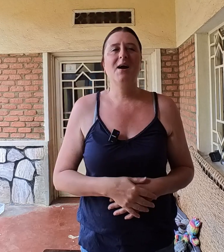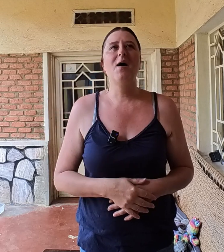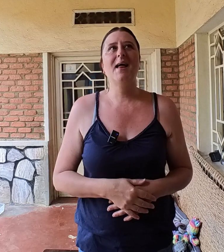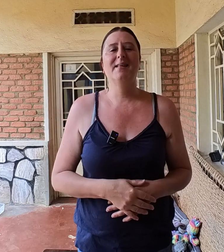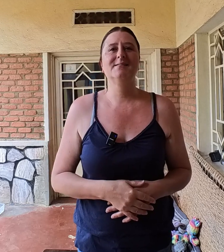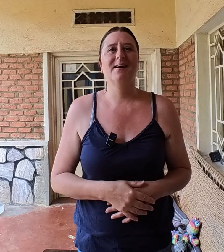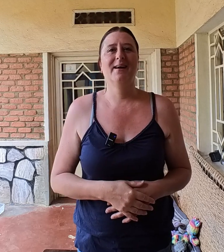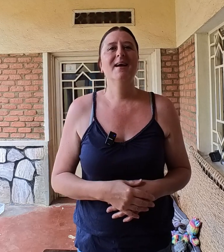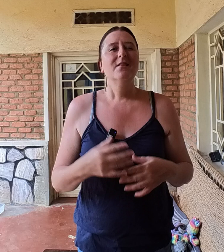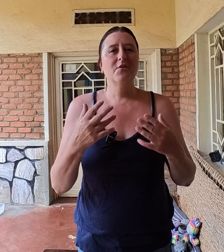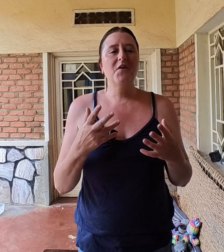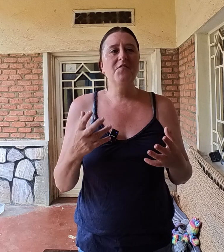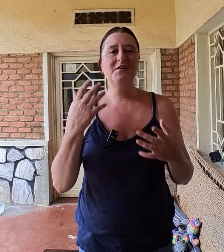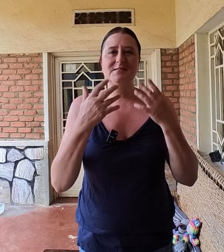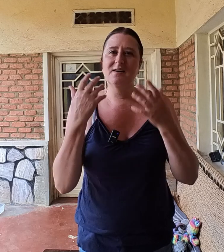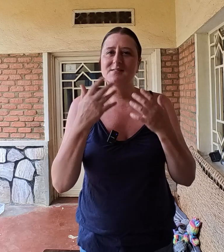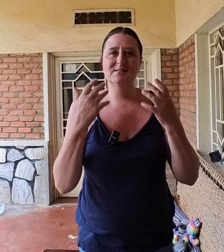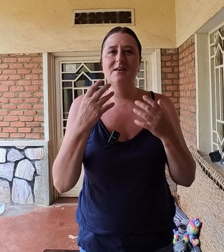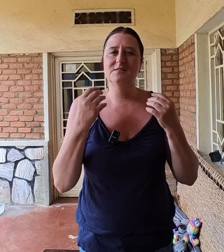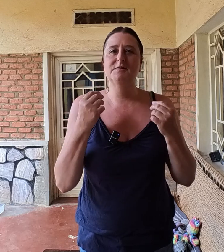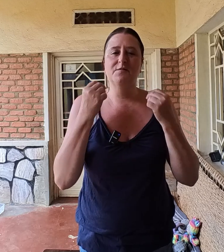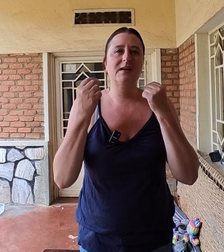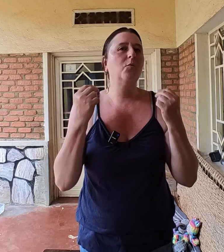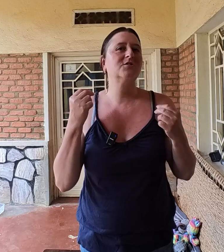I quite like that sign. There are very few signs that tell you specifically what